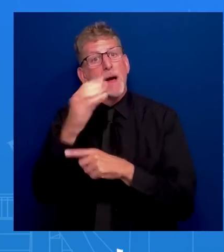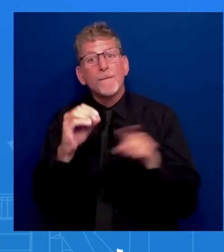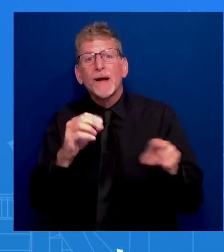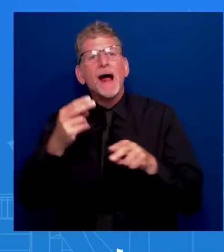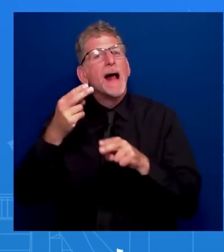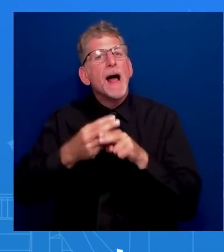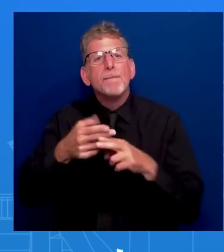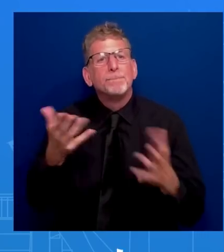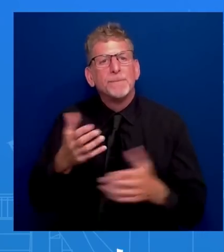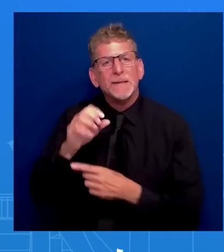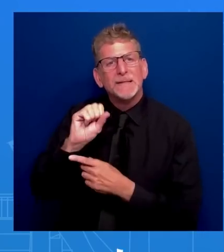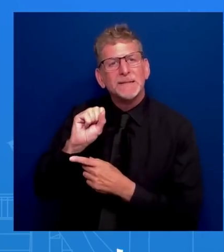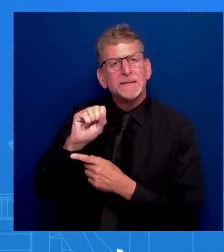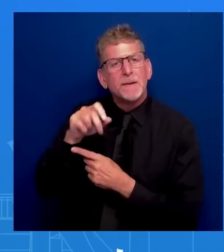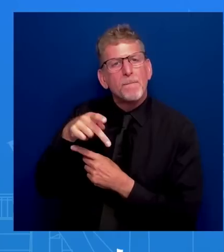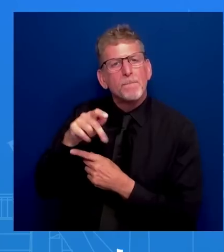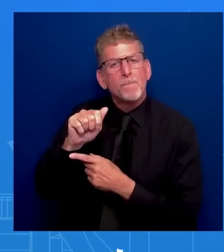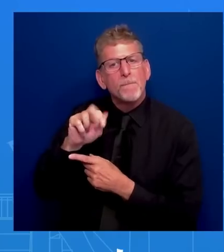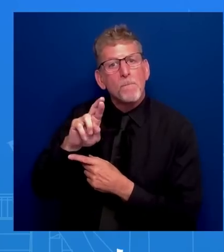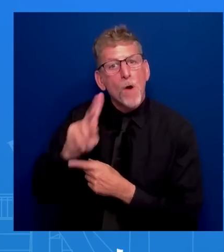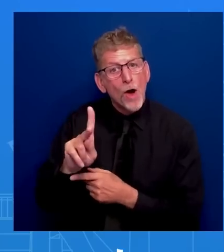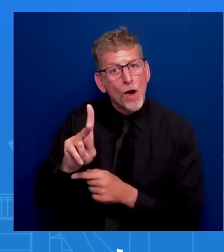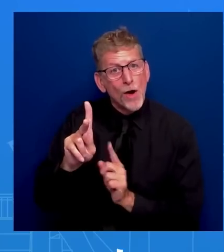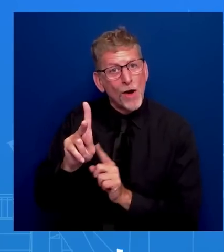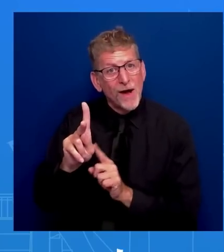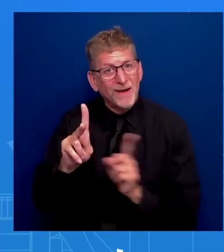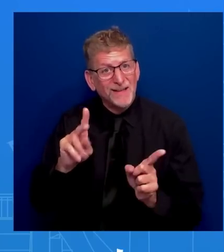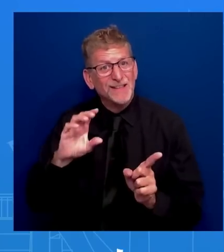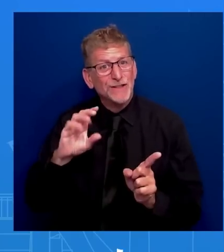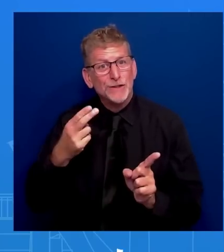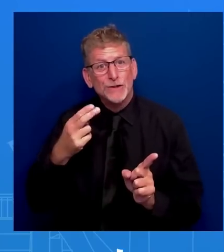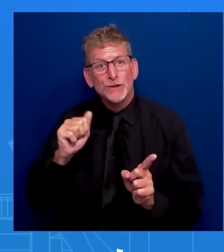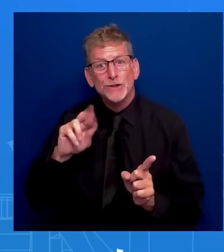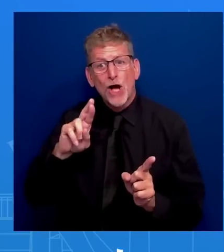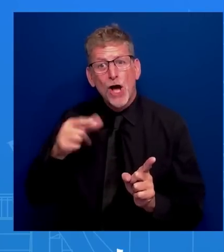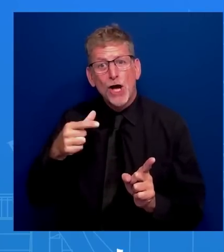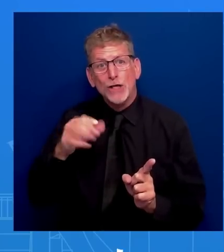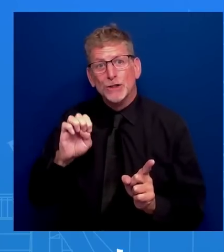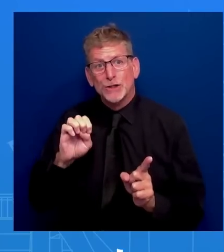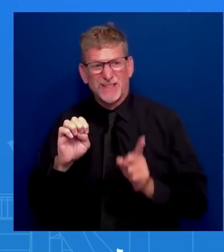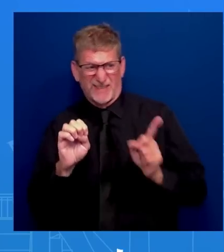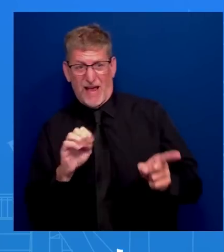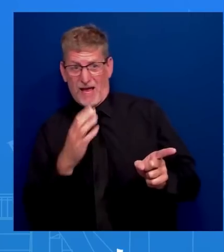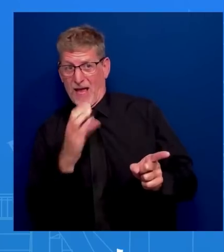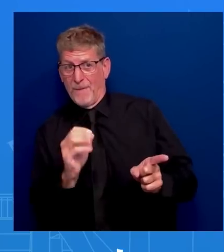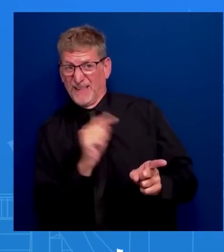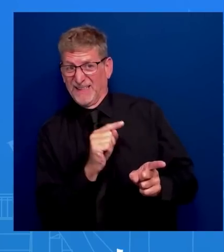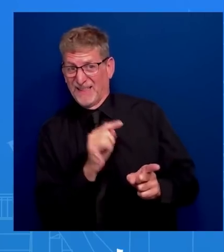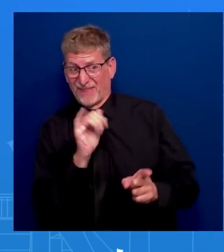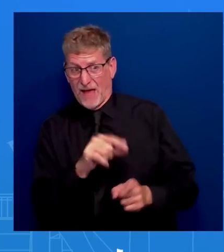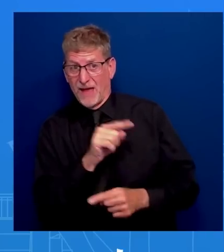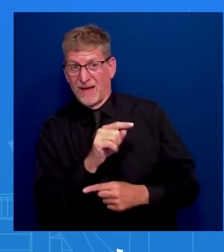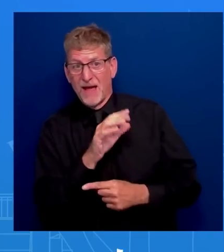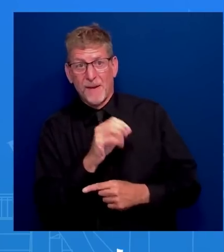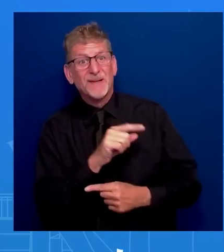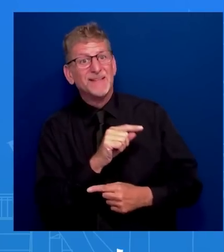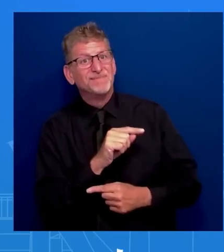like Micron, Intel, General Motors, Ford, and so many more. But when Joshua introduced the President today,